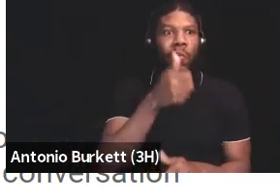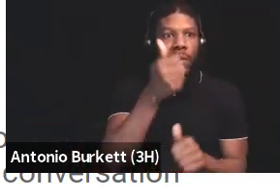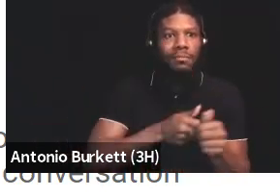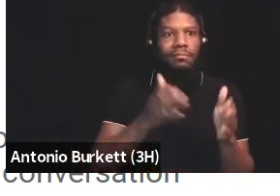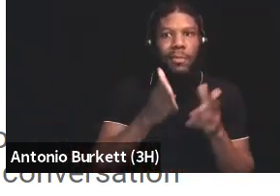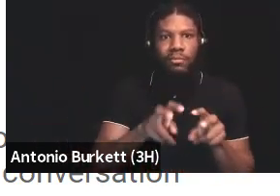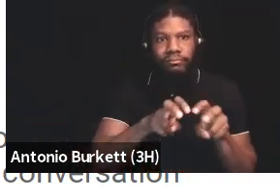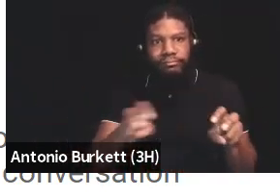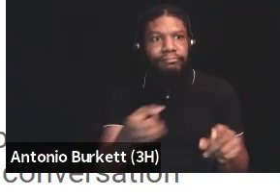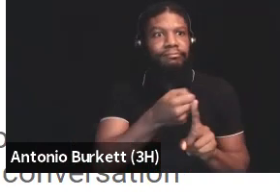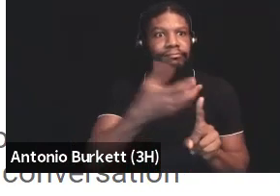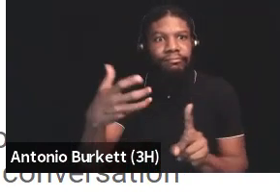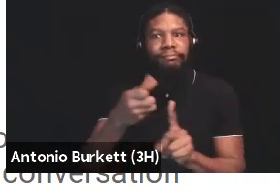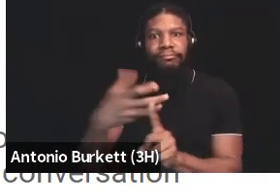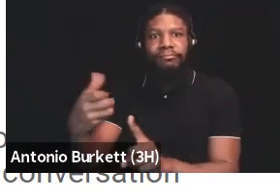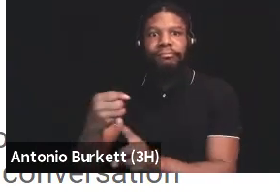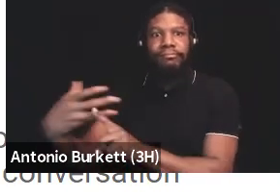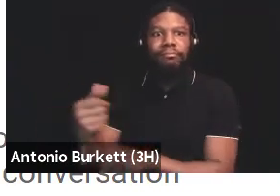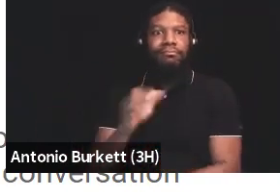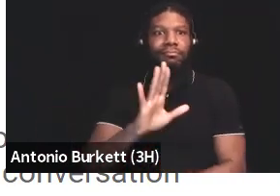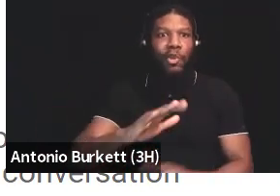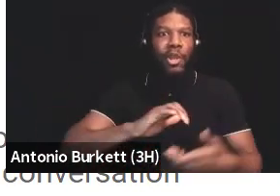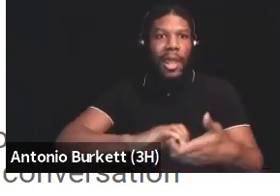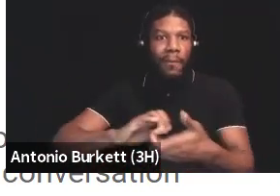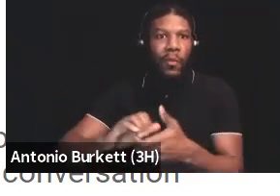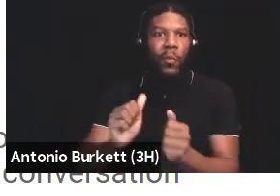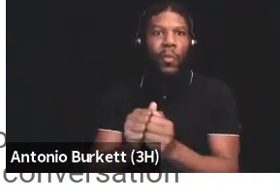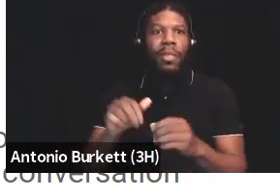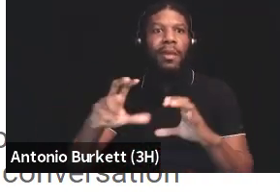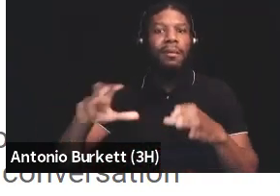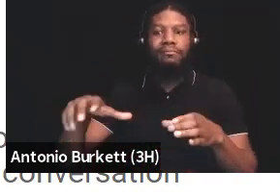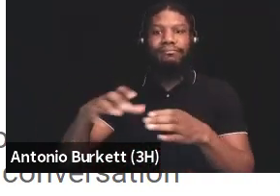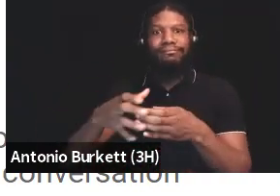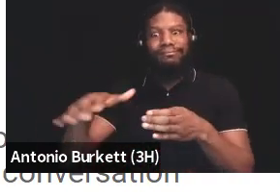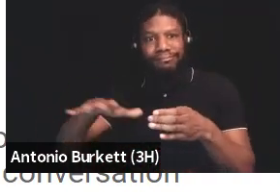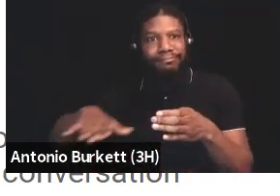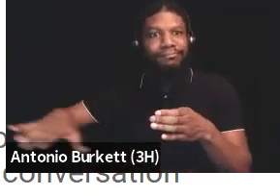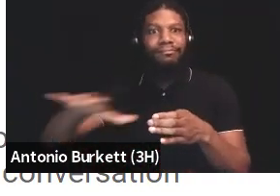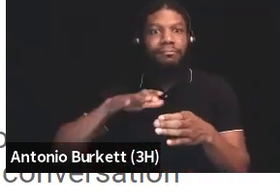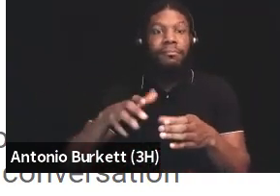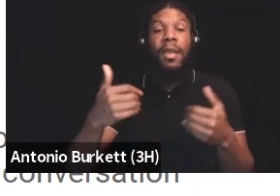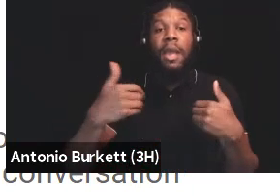working on in these third spaces, we'd like you to read this list of questions that we've developed,